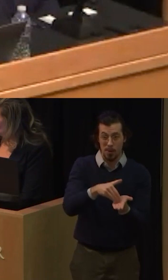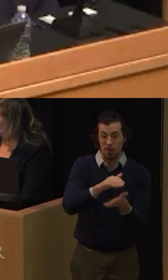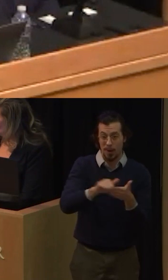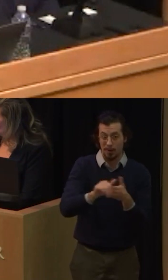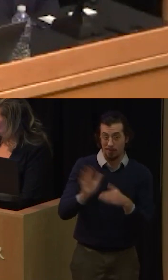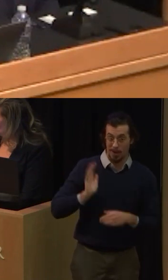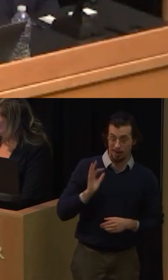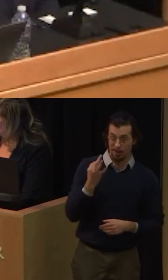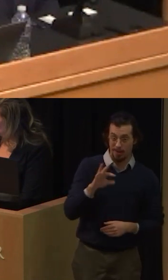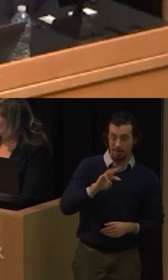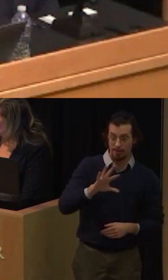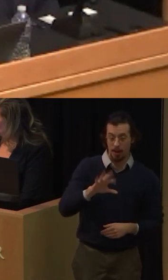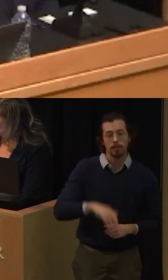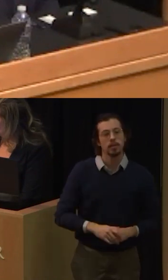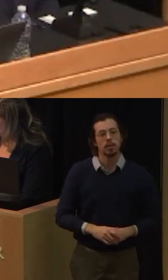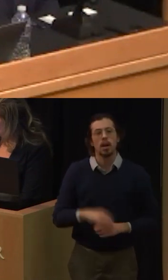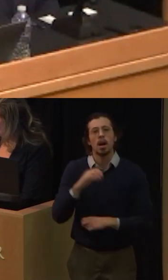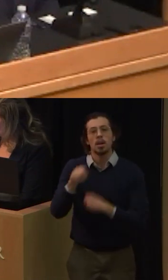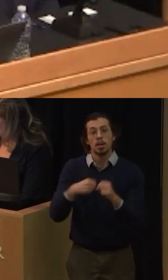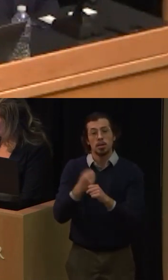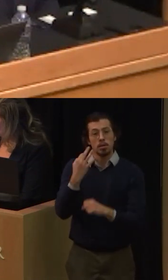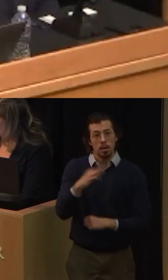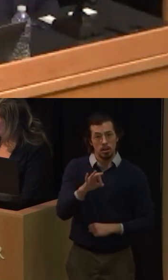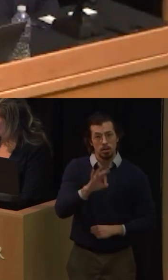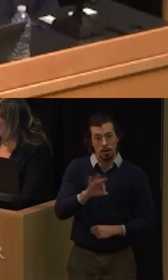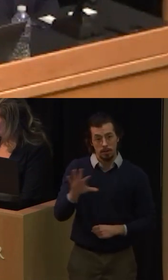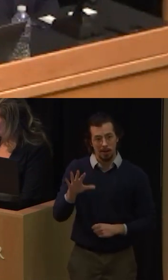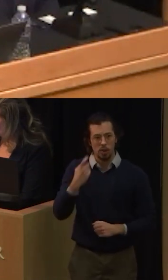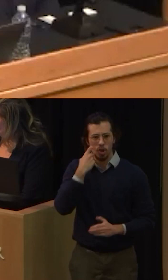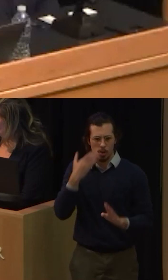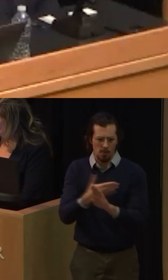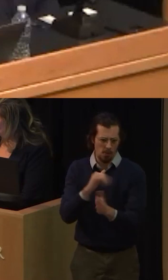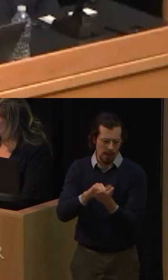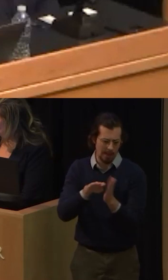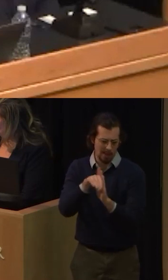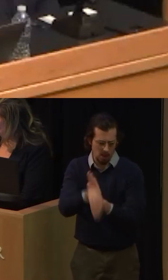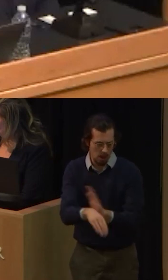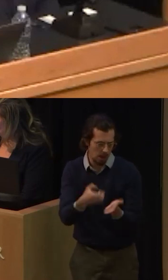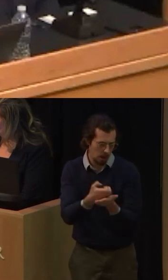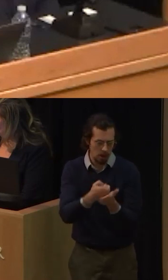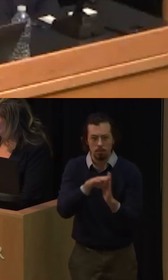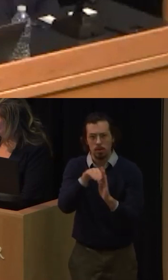In 1995, just before the decline that Mr. Banister has just described,